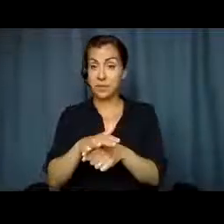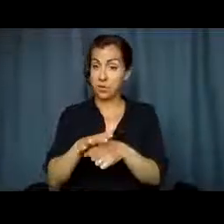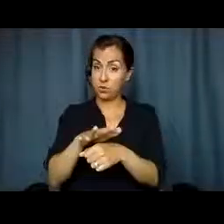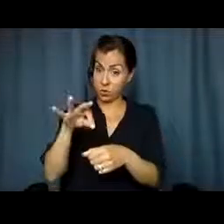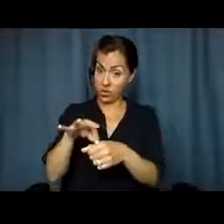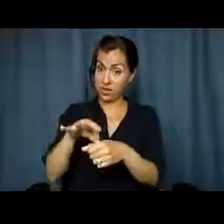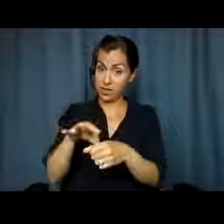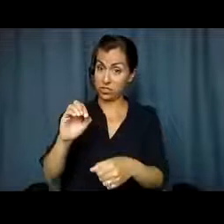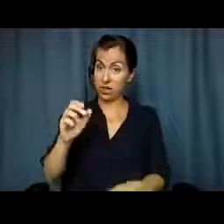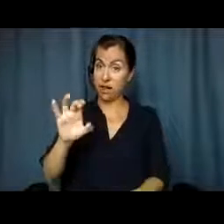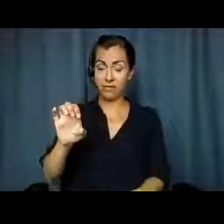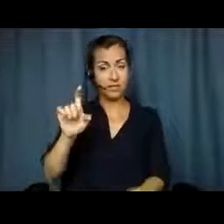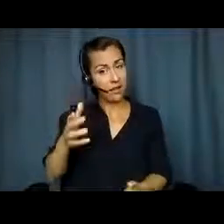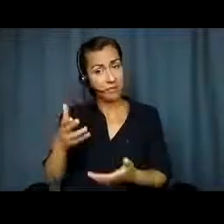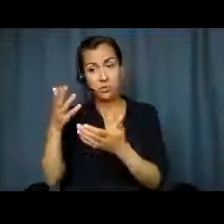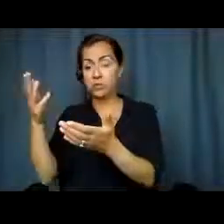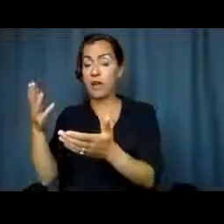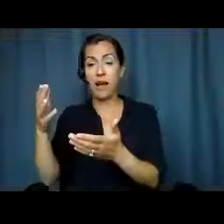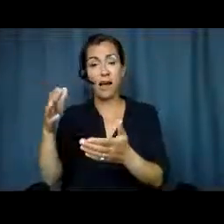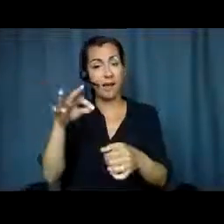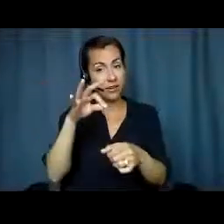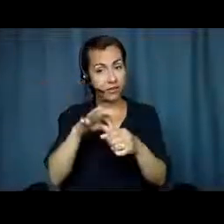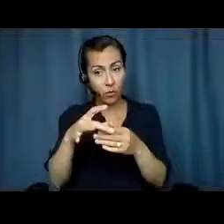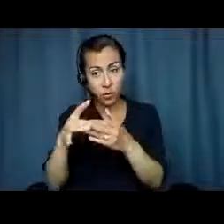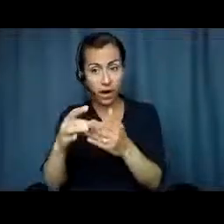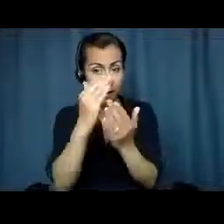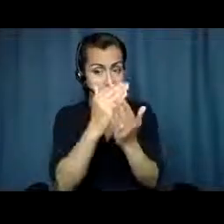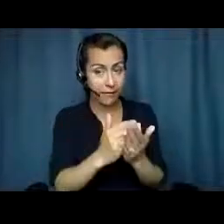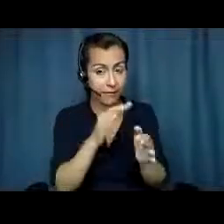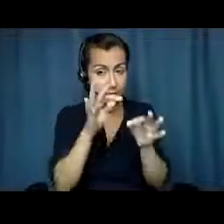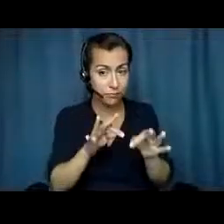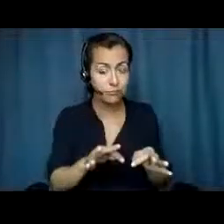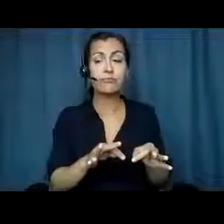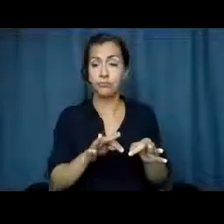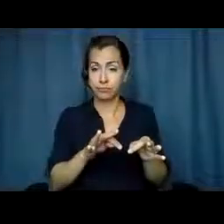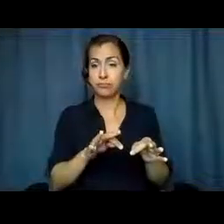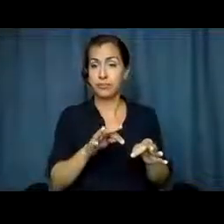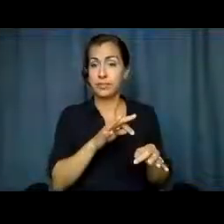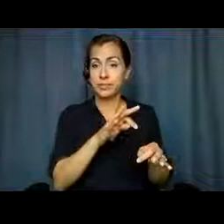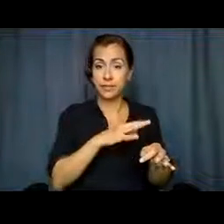materials. We've been able to have some successes